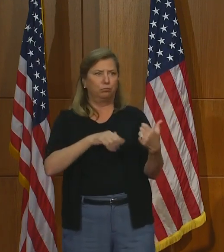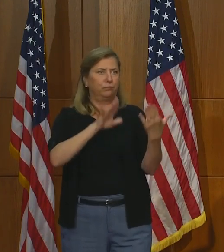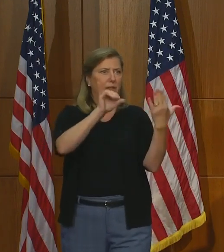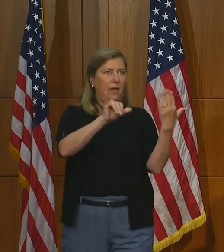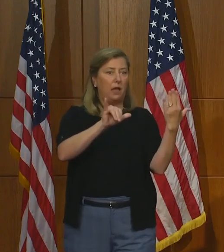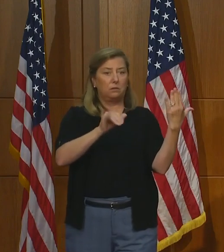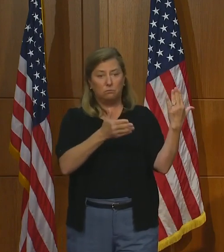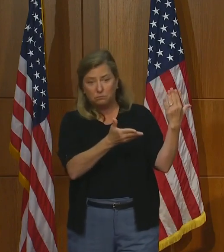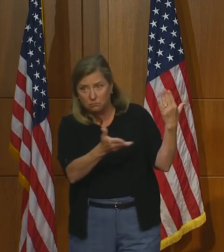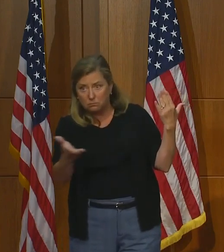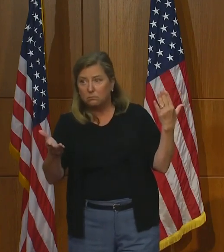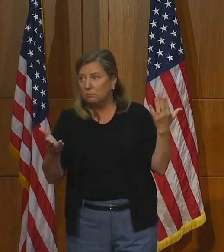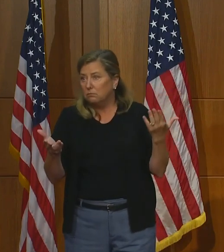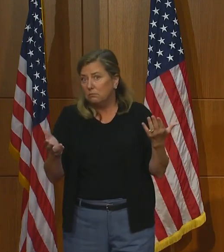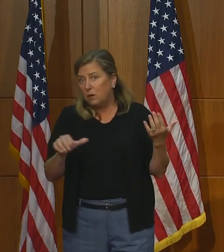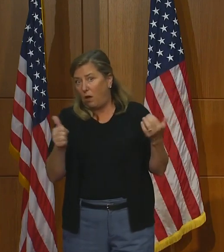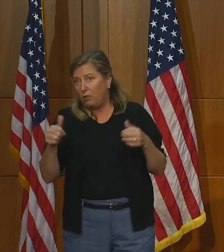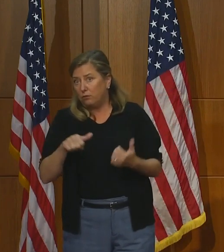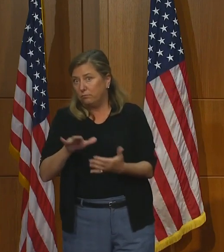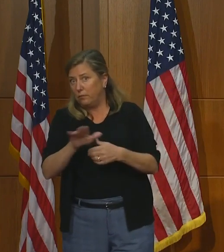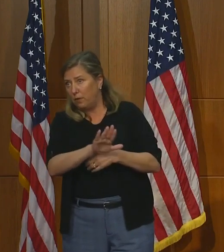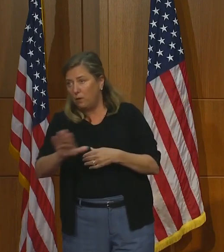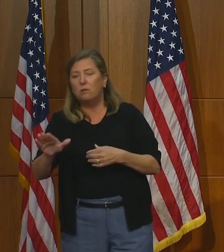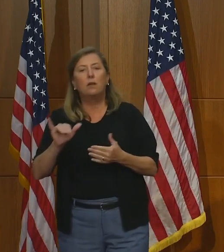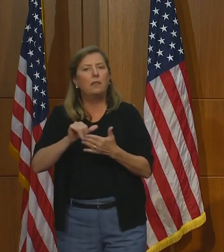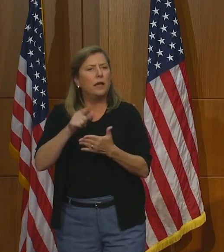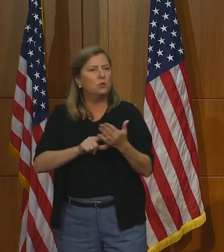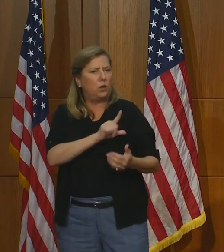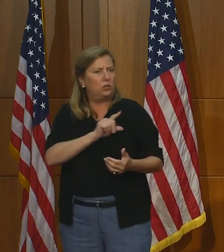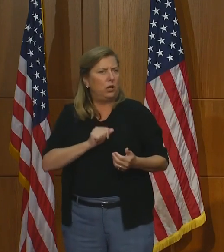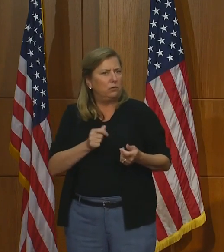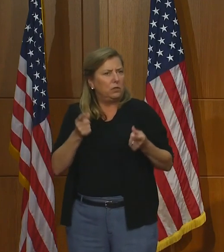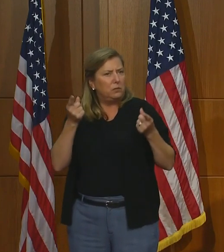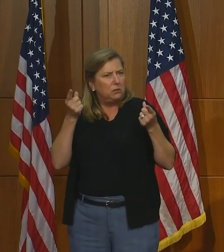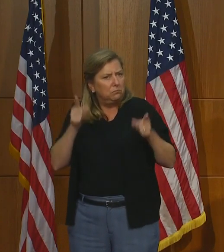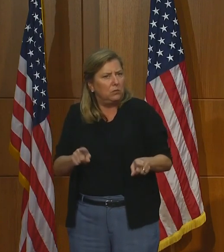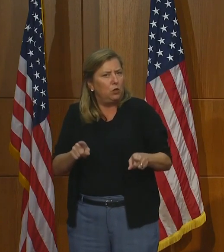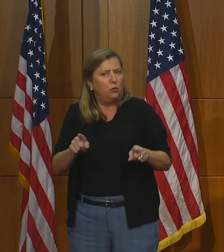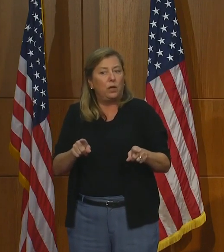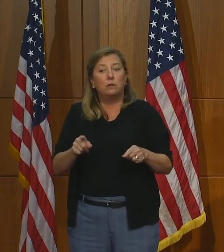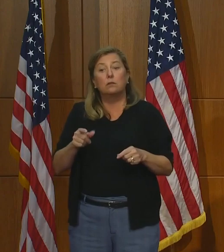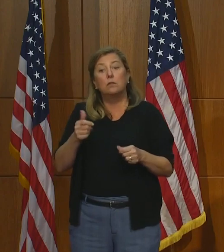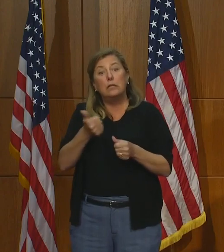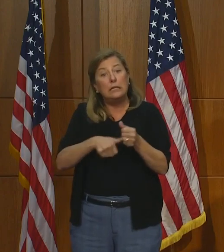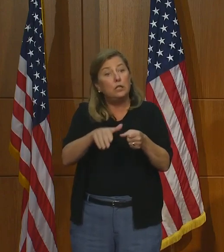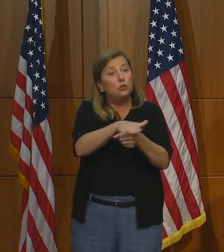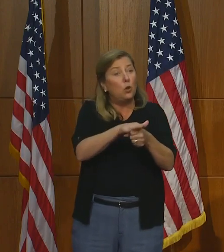DEAL WITH WHAT I HAVE RESPONSIBLE TO BUILD BEFORE BUT I'M GOING TO ALLOW- AND THAT'S WHAT THE GENERAL ASSEMBLY